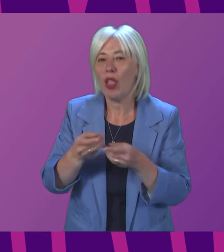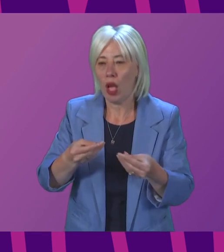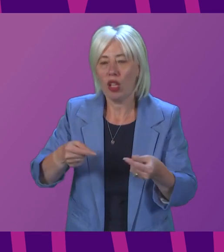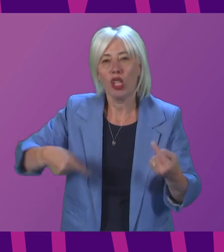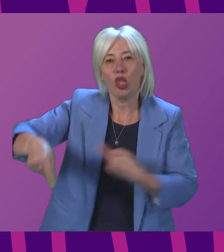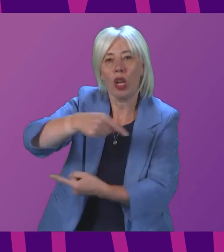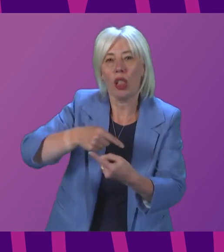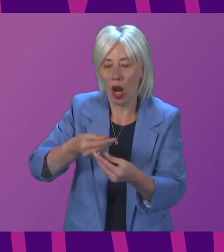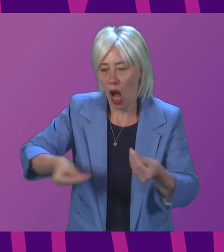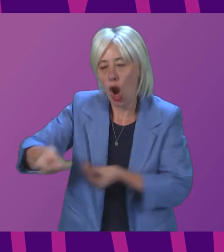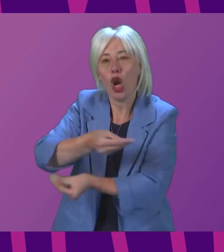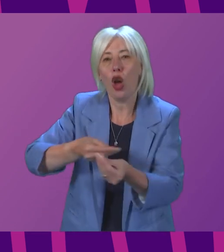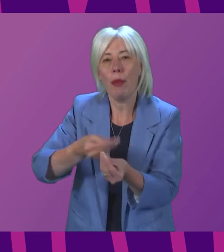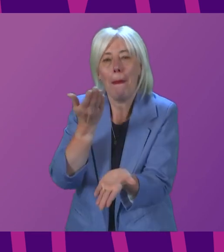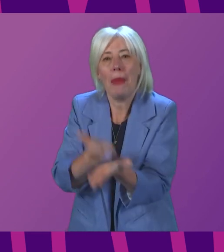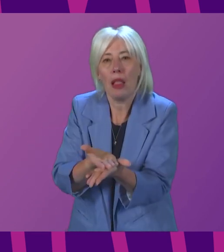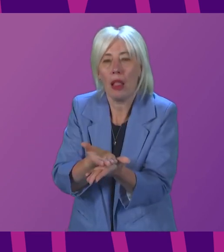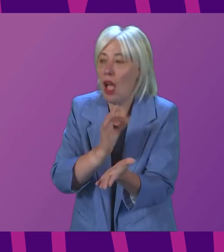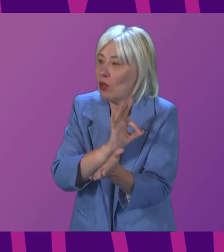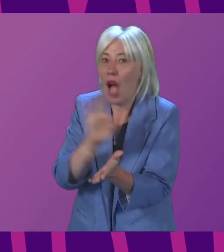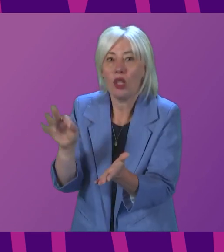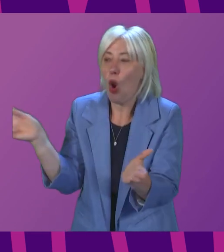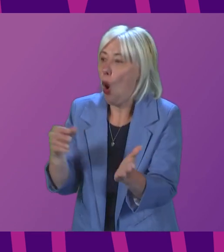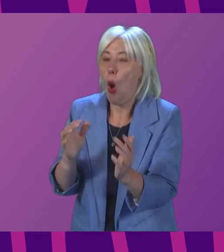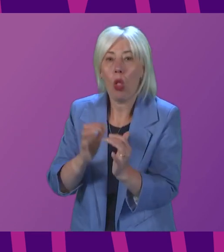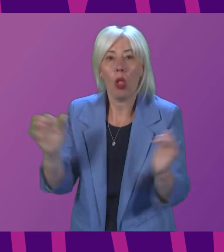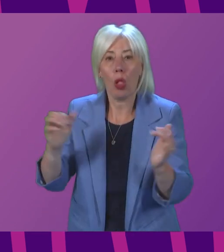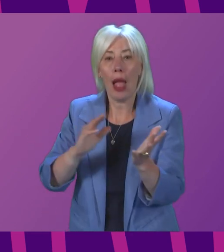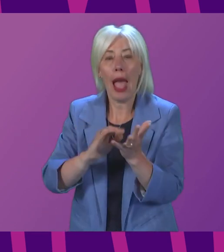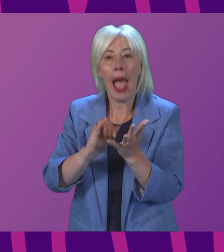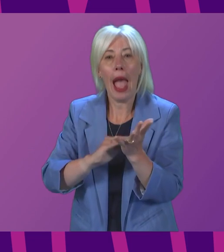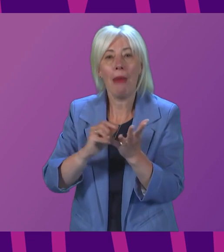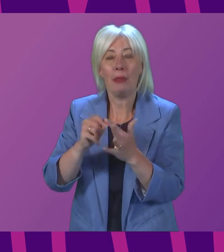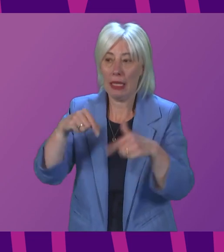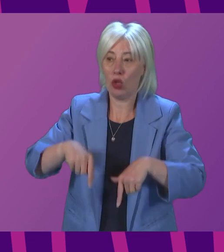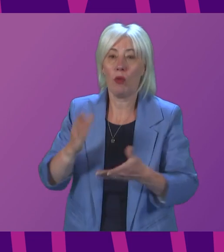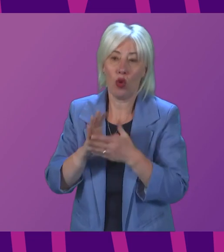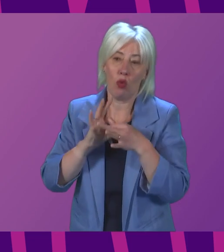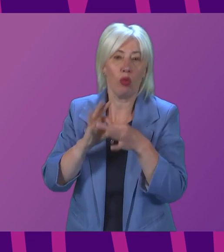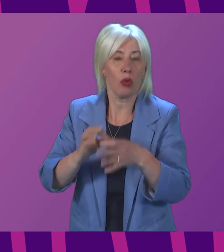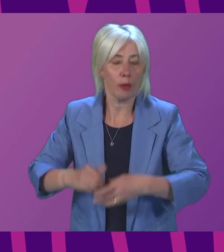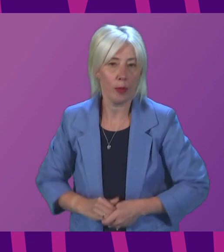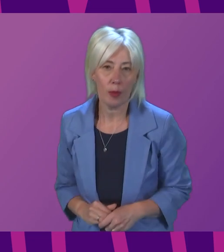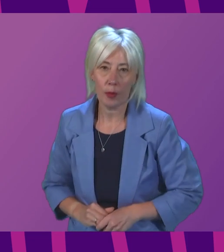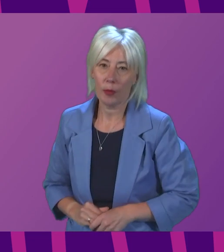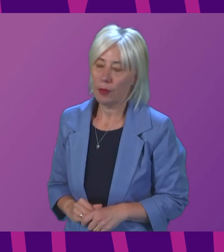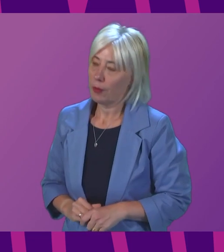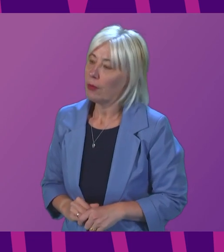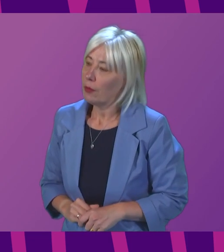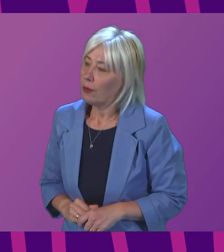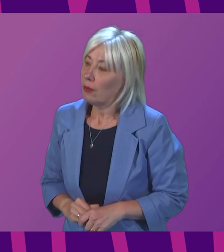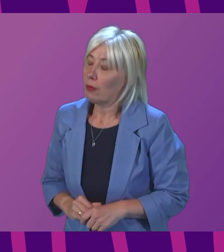I would encourage all members across Parliament to engage actively with that.